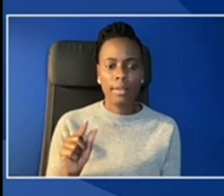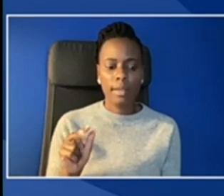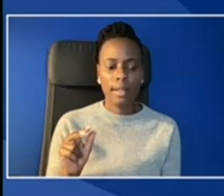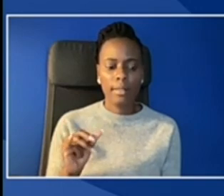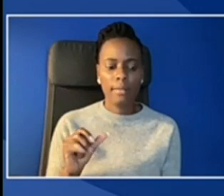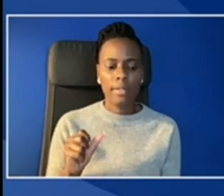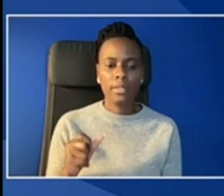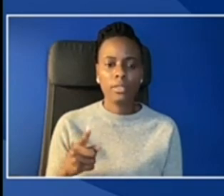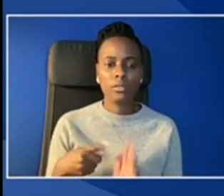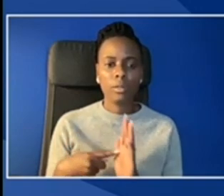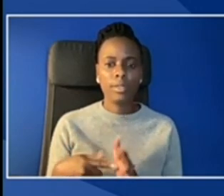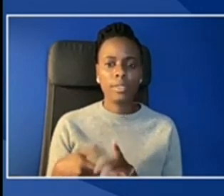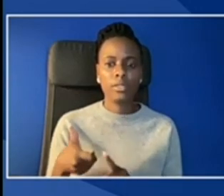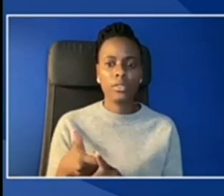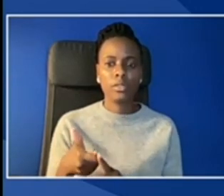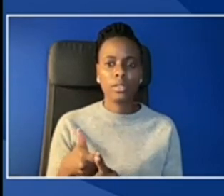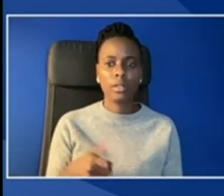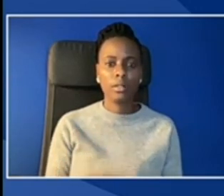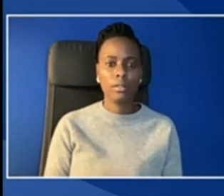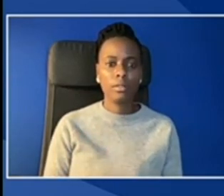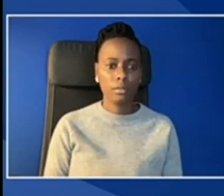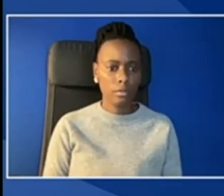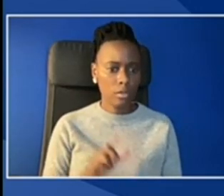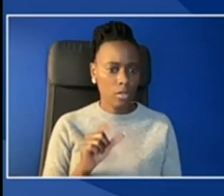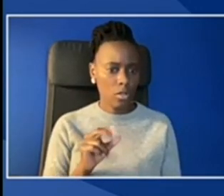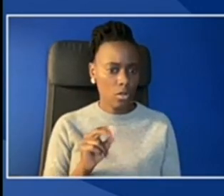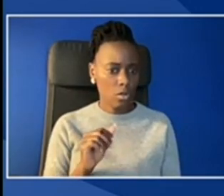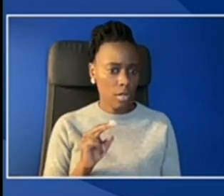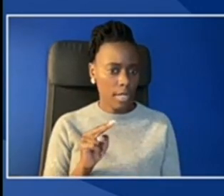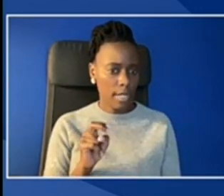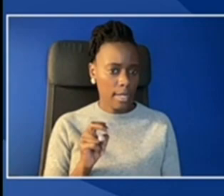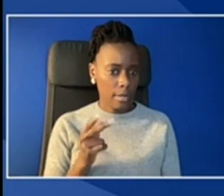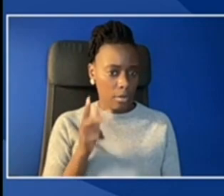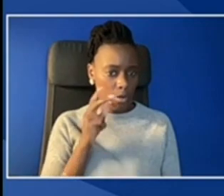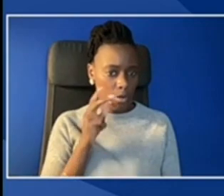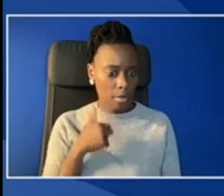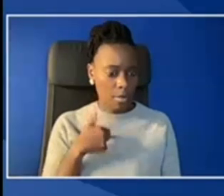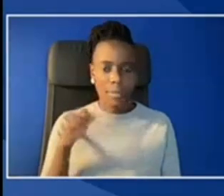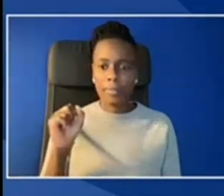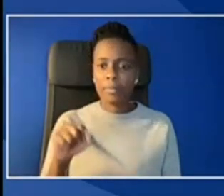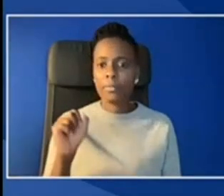Alright. Lorraine, can you hear me? Yes, I can. Thank you. Fantastic. Lorraine.